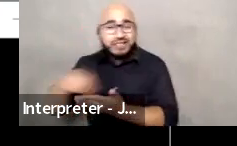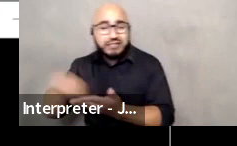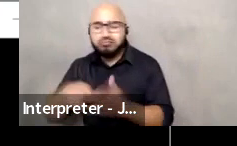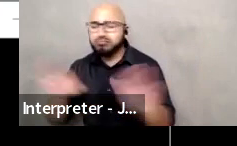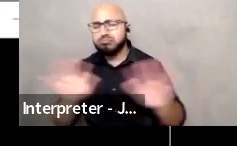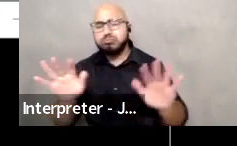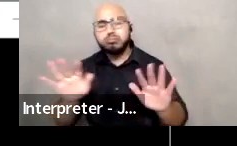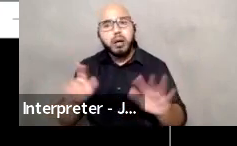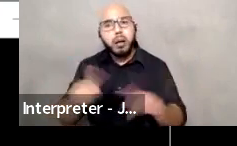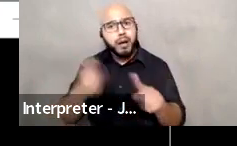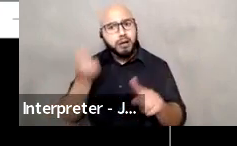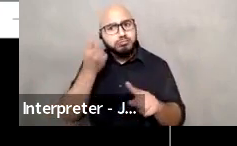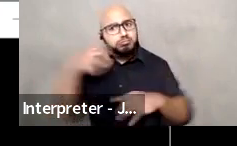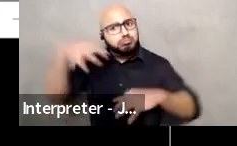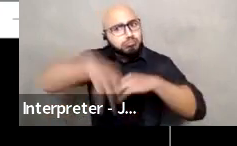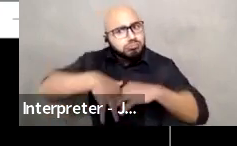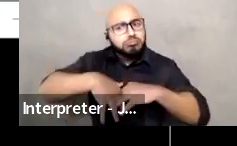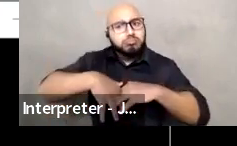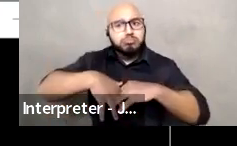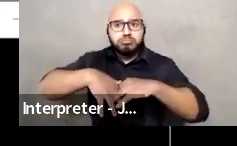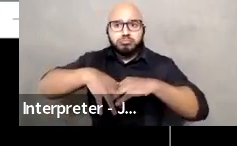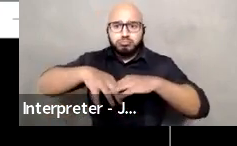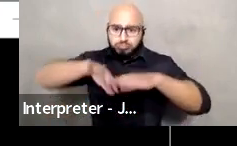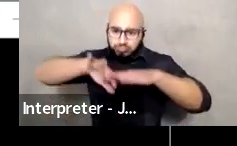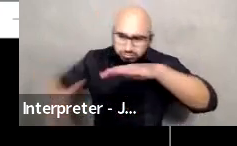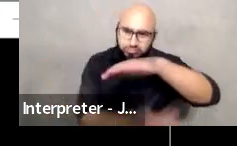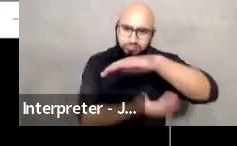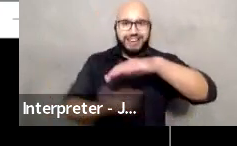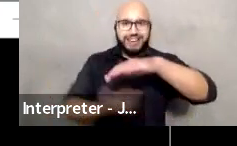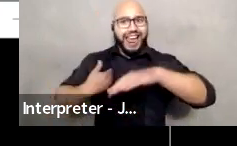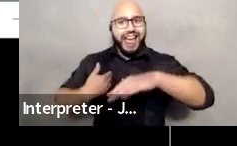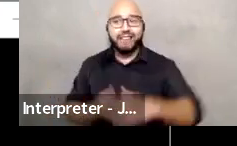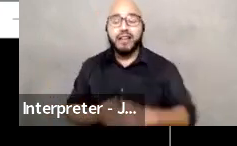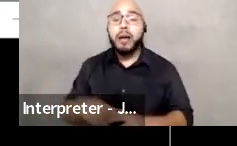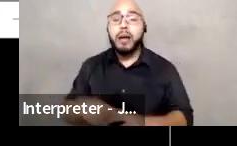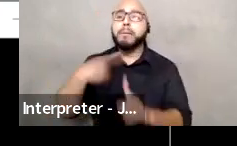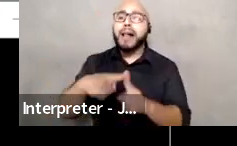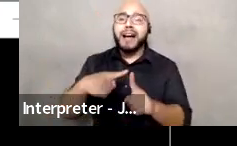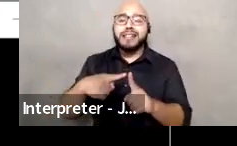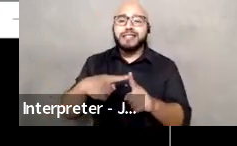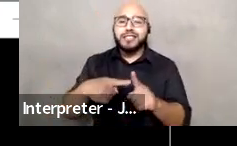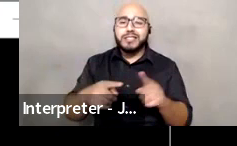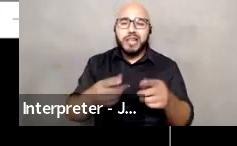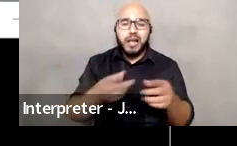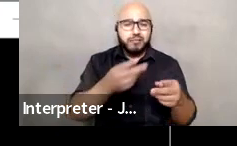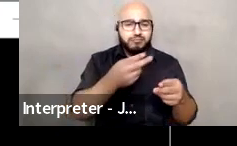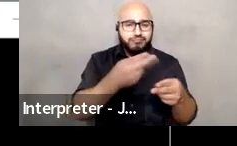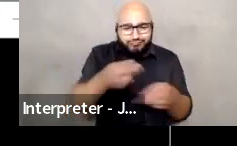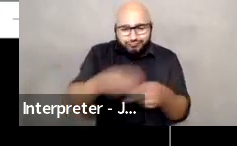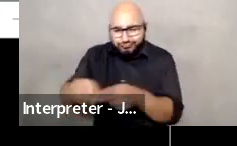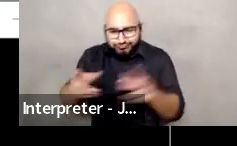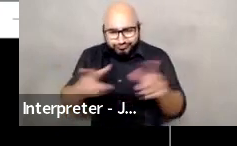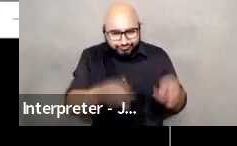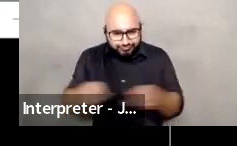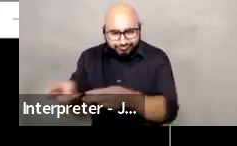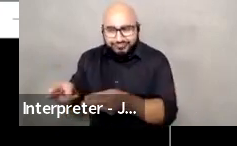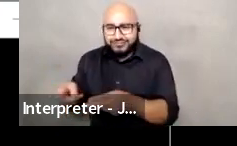Flashpoint in those debates going all the way back to the 1980s and nineties. For this, but sort of.